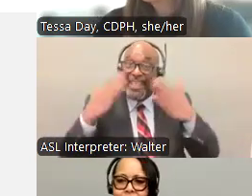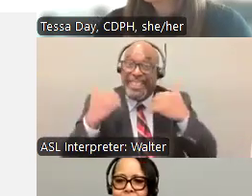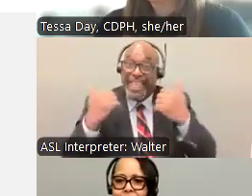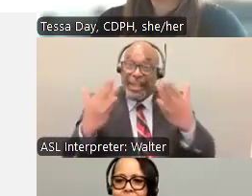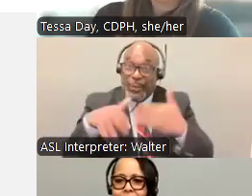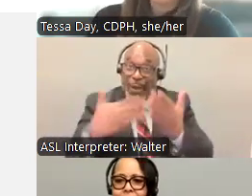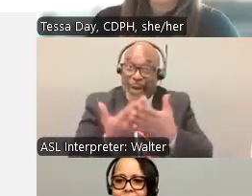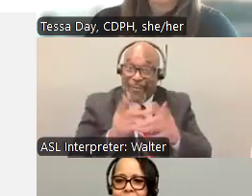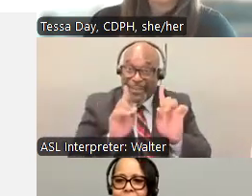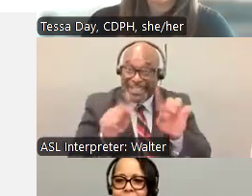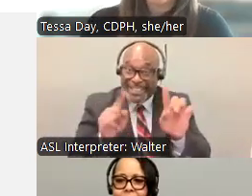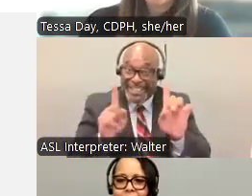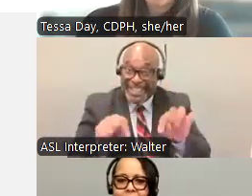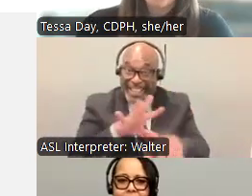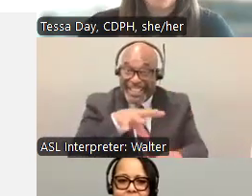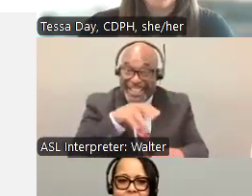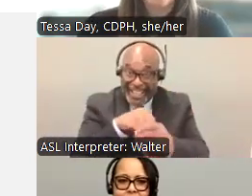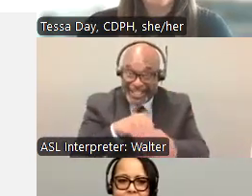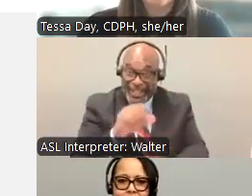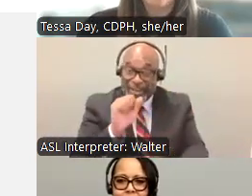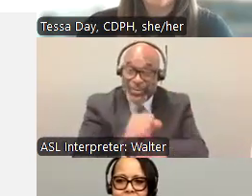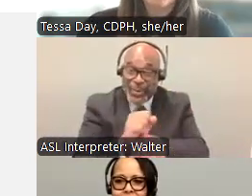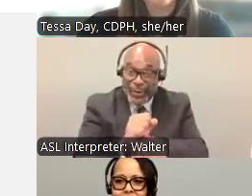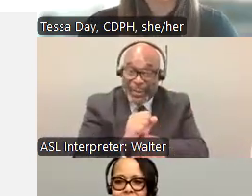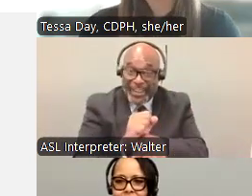13:38:29 attending, and engaging in this 13:38:30 work. I want to say thank you